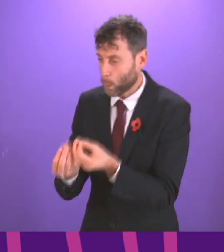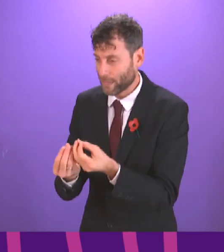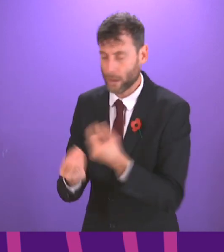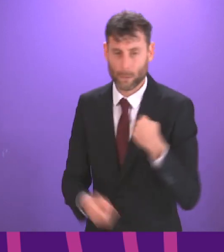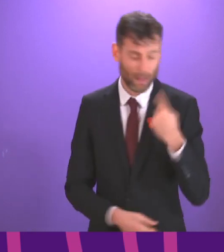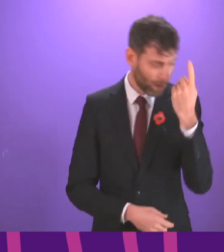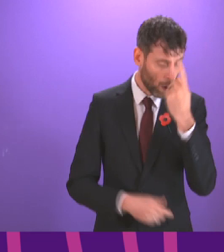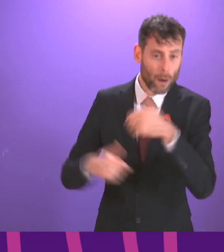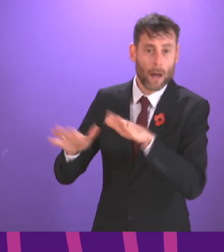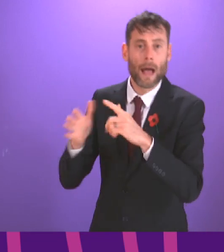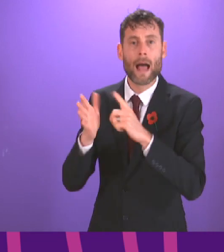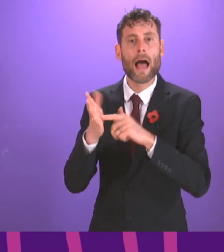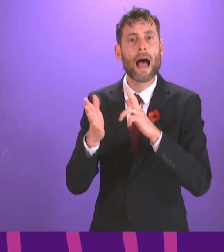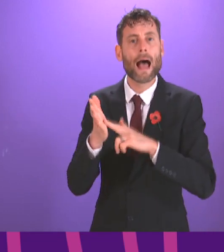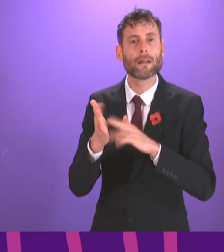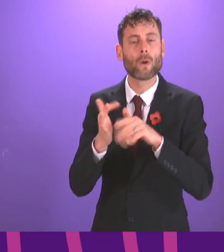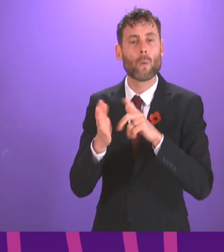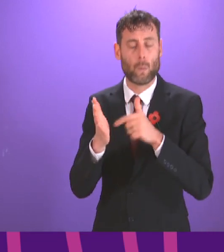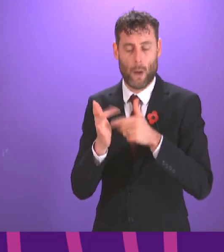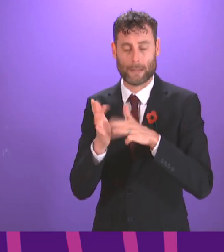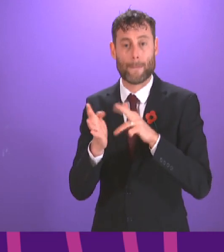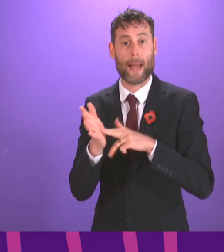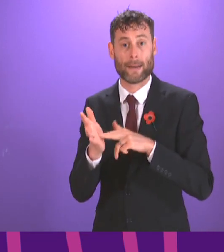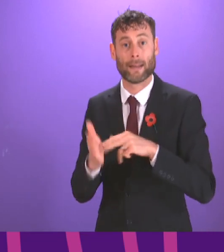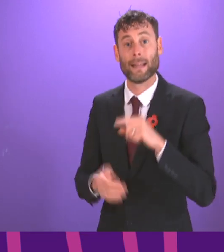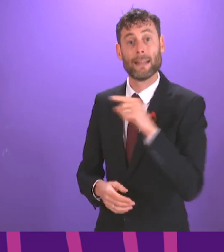or Alan Wightman, who lost his 88-year-old mum in May. He said yesterday that a public